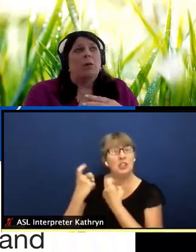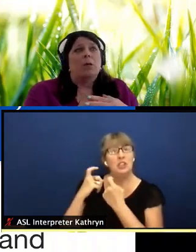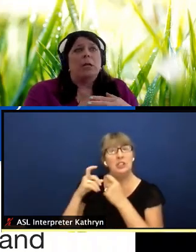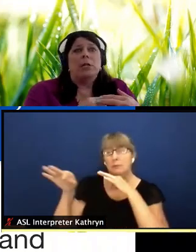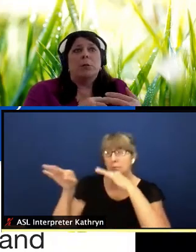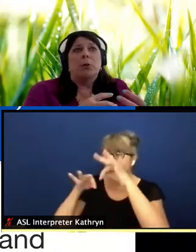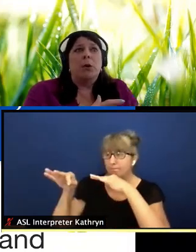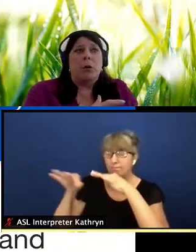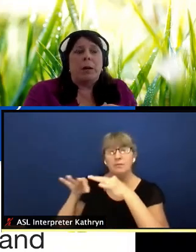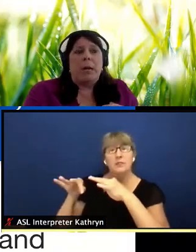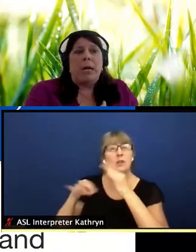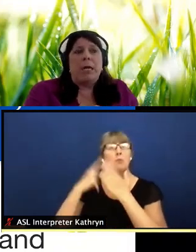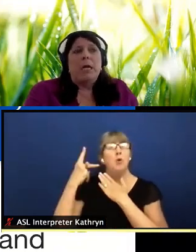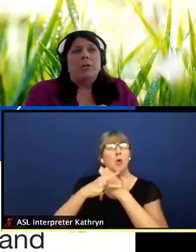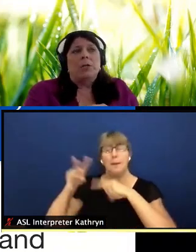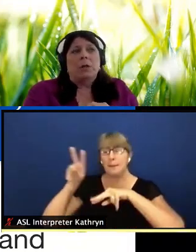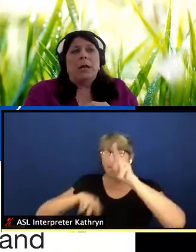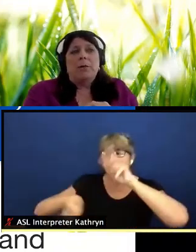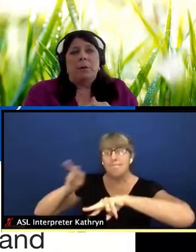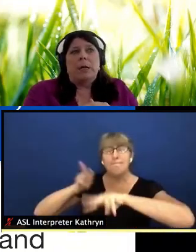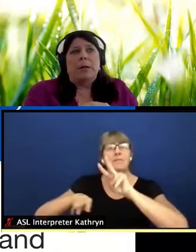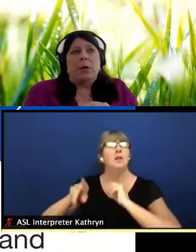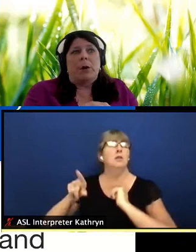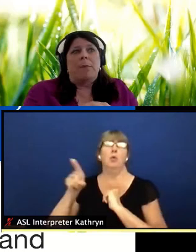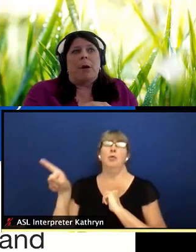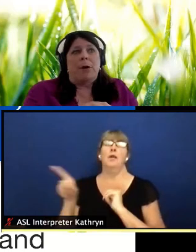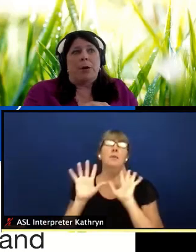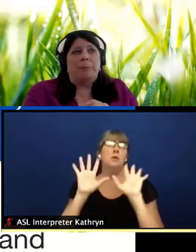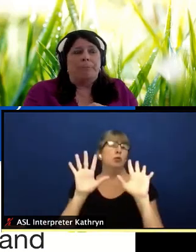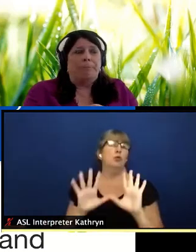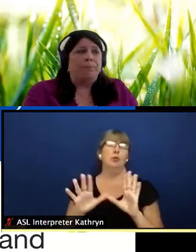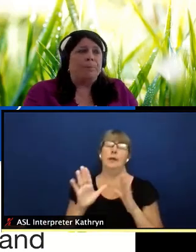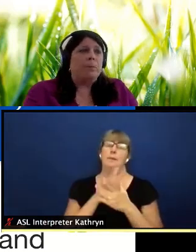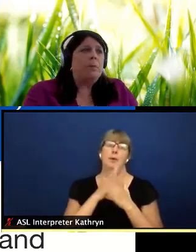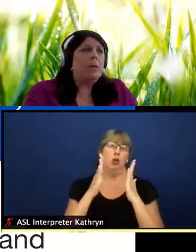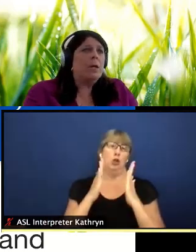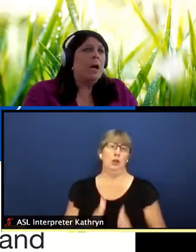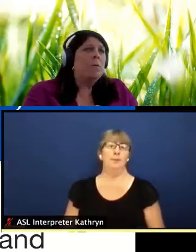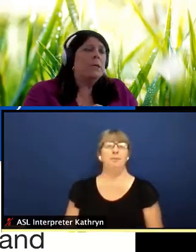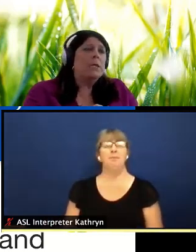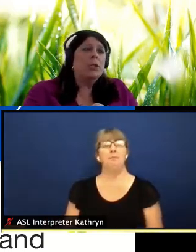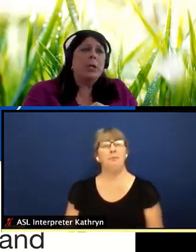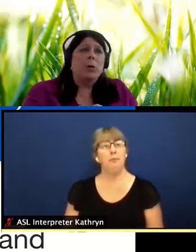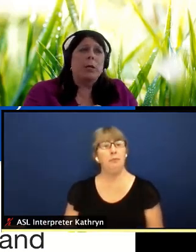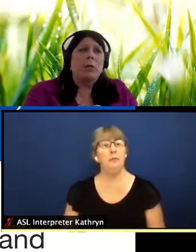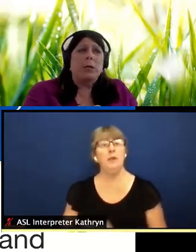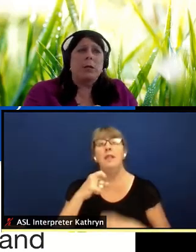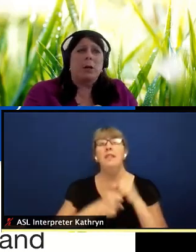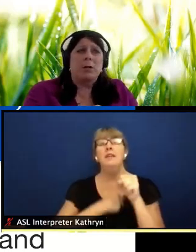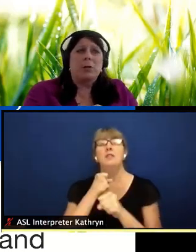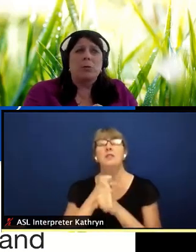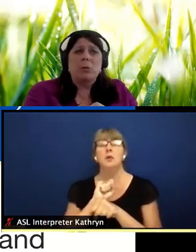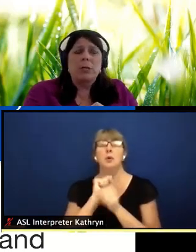Look into programming. So they have really been a great partner. This year working with the Clarke schools.